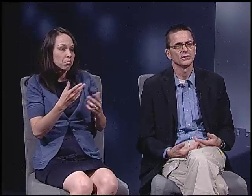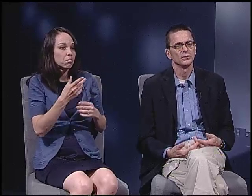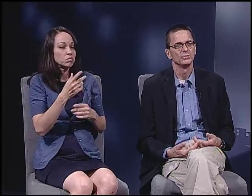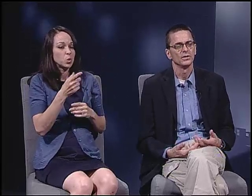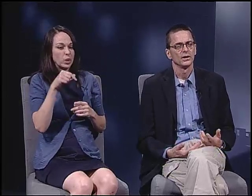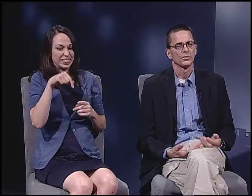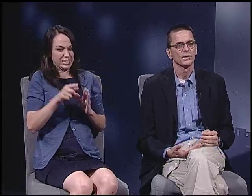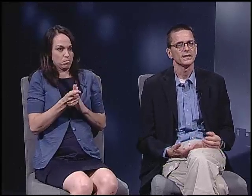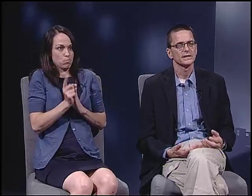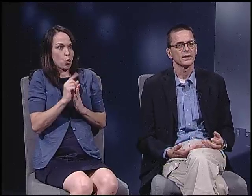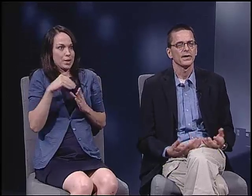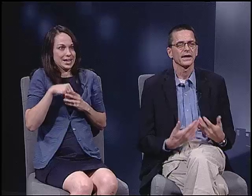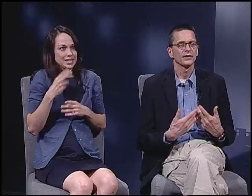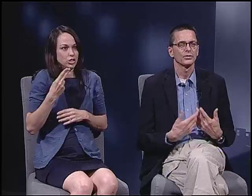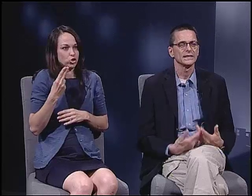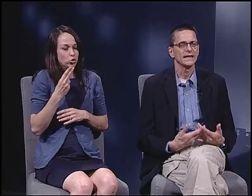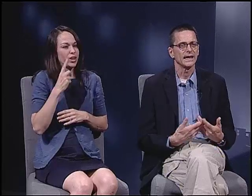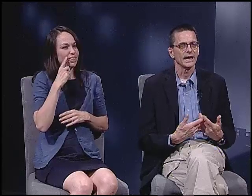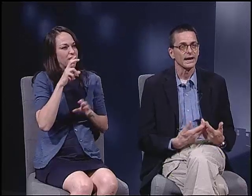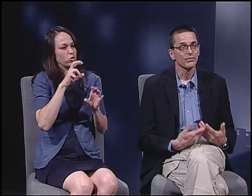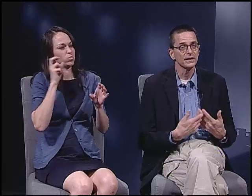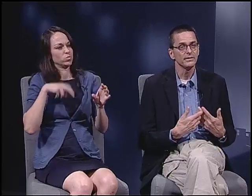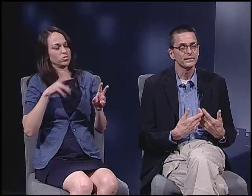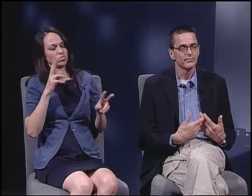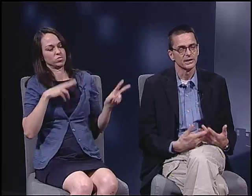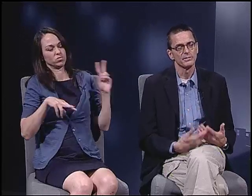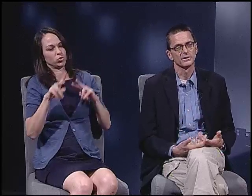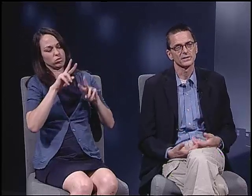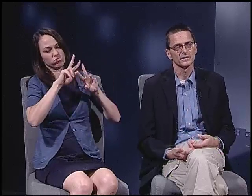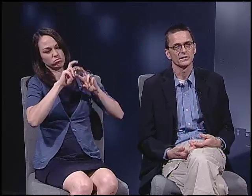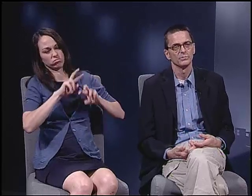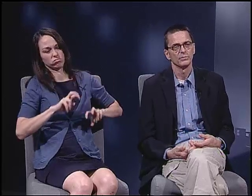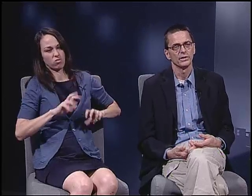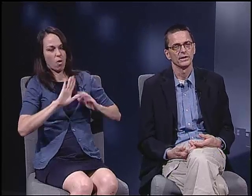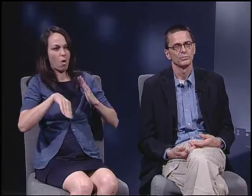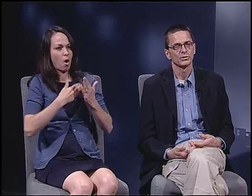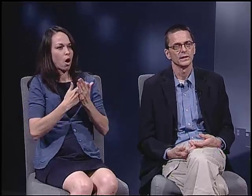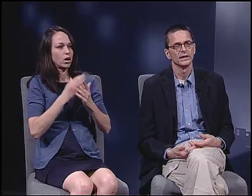to really step back and critique every fundamental system within which we live.